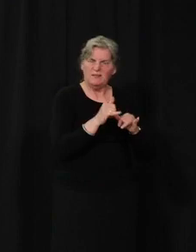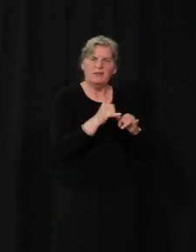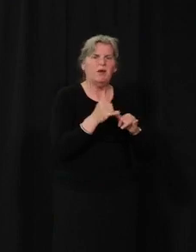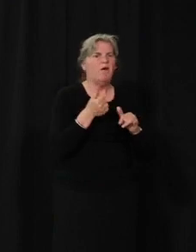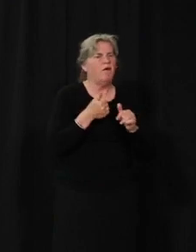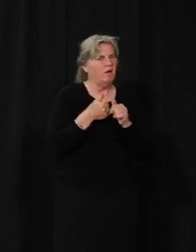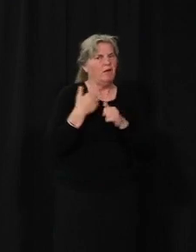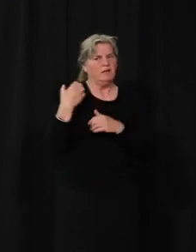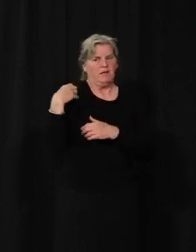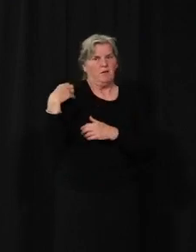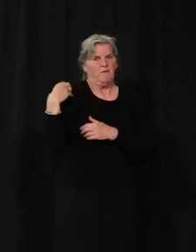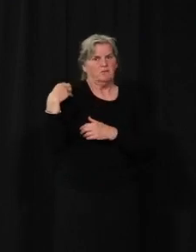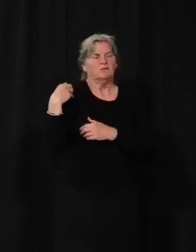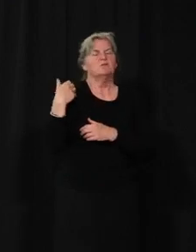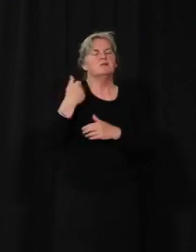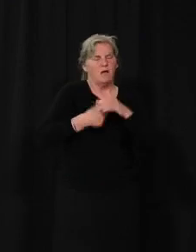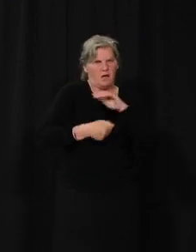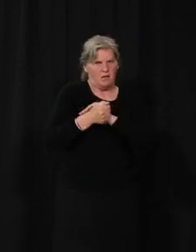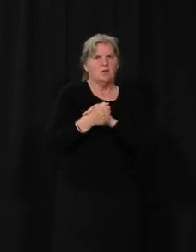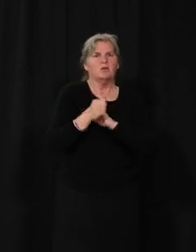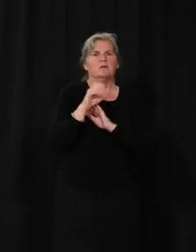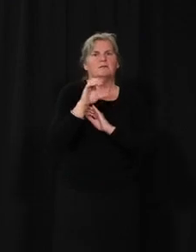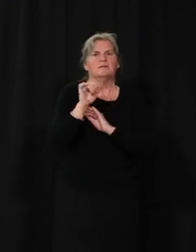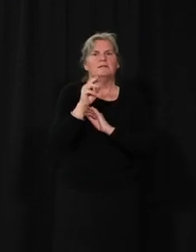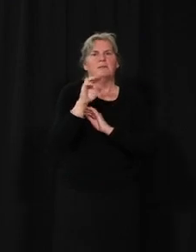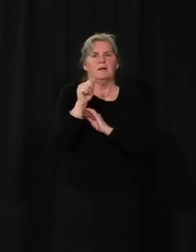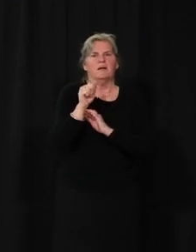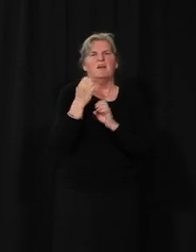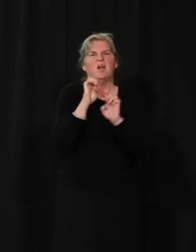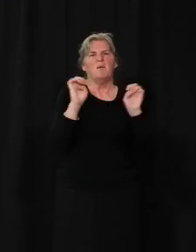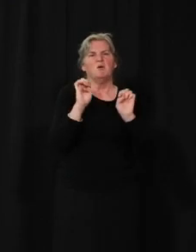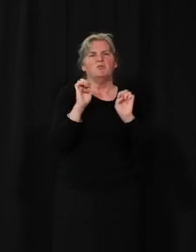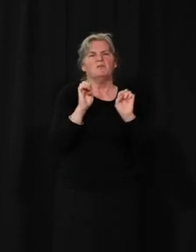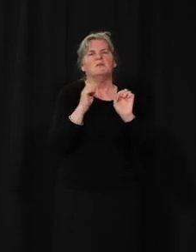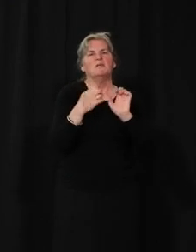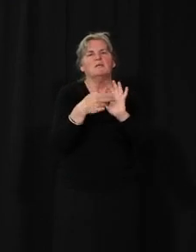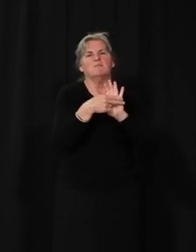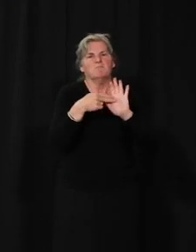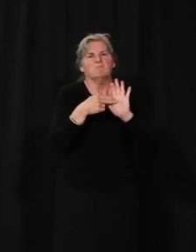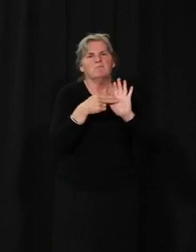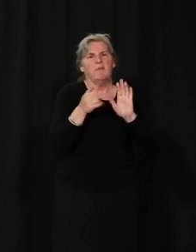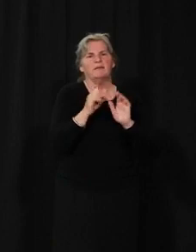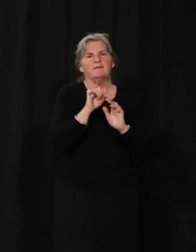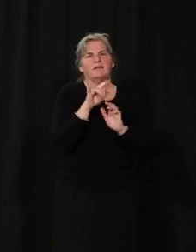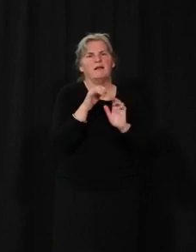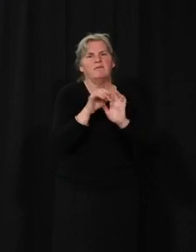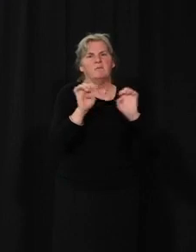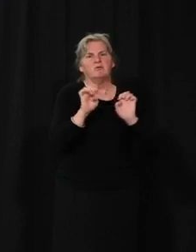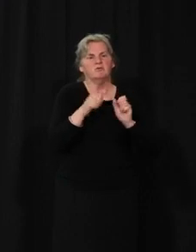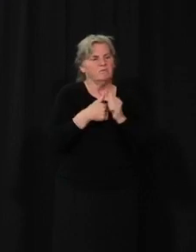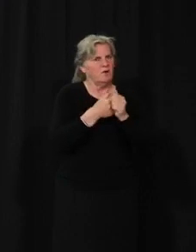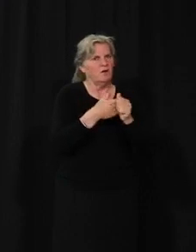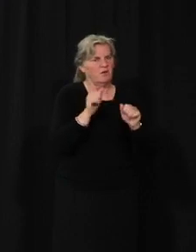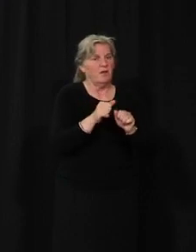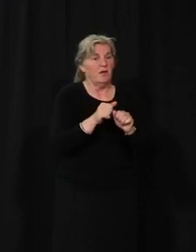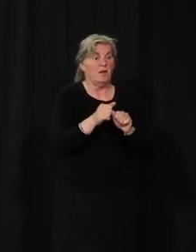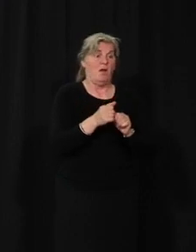emergencies measures act, so tht would be one of the most importt pieces as we open up our bordero residents of British Columbia as